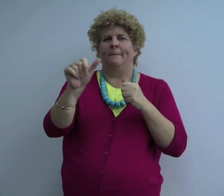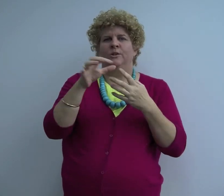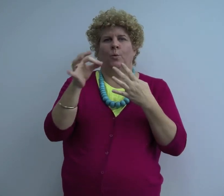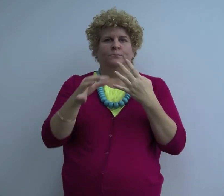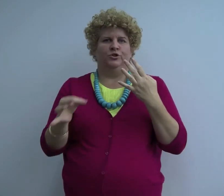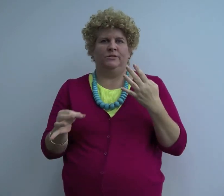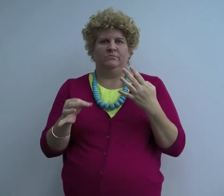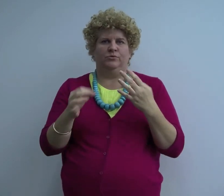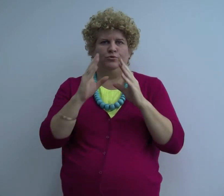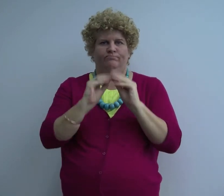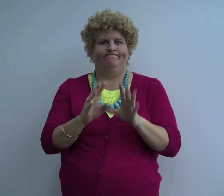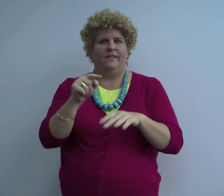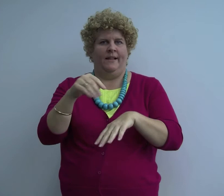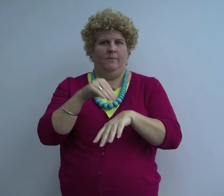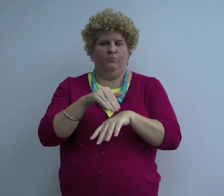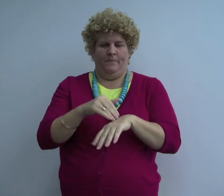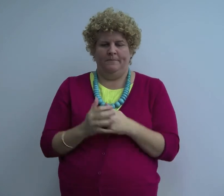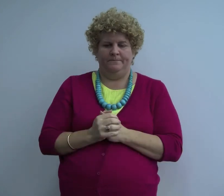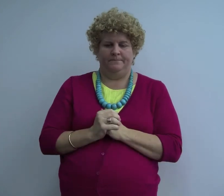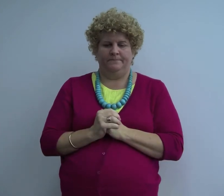about the best option to resolve the issue.